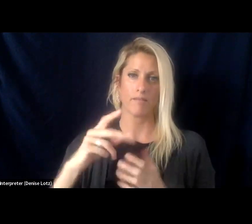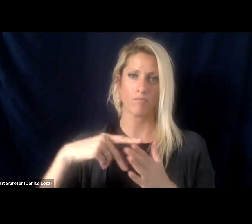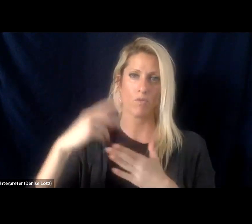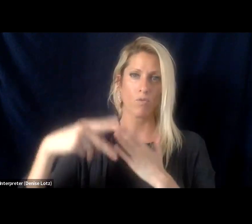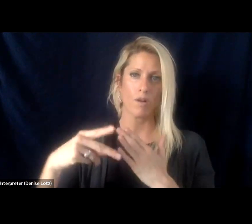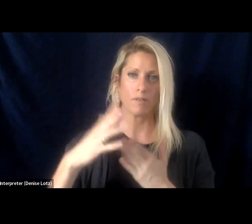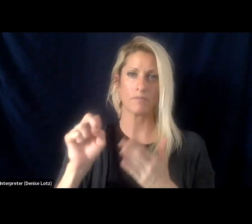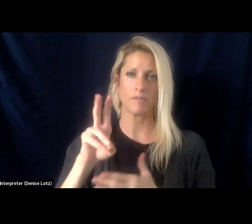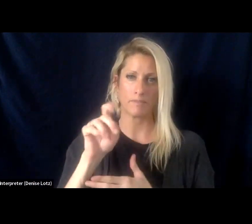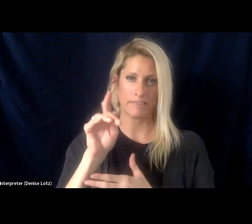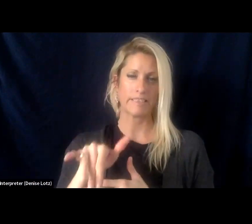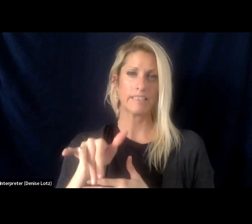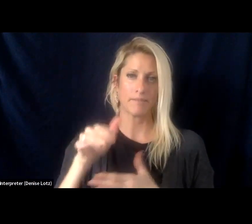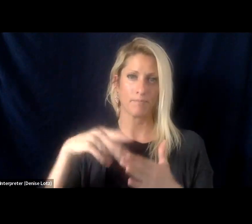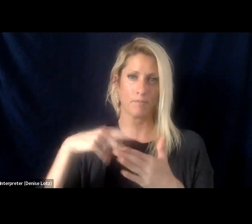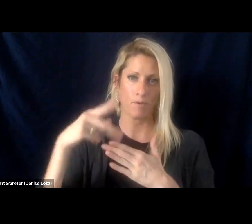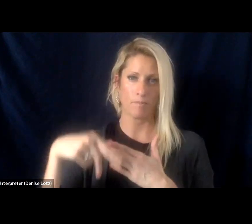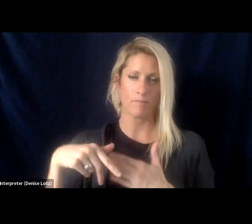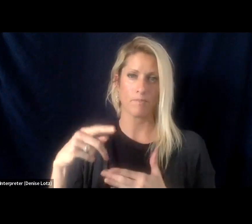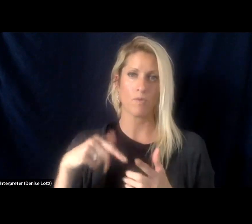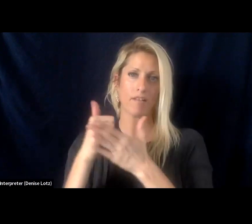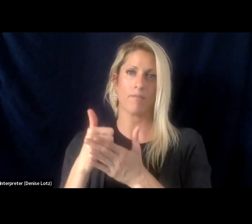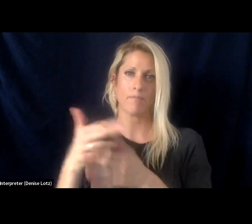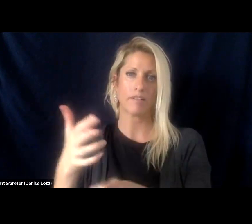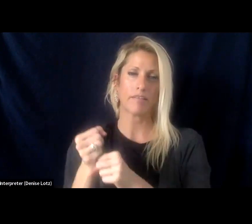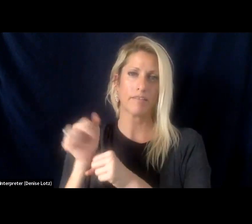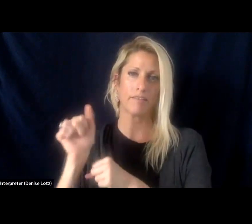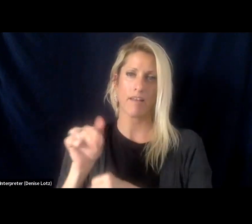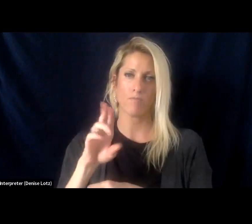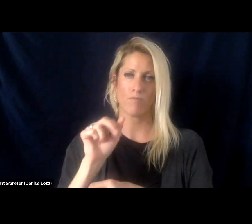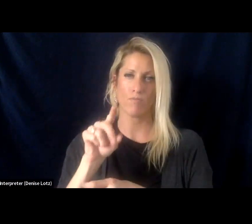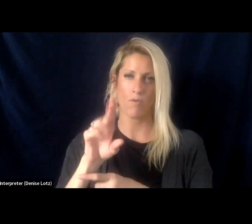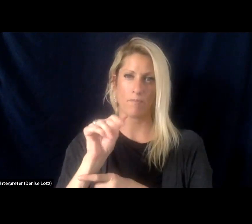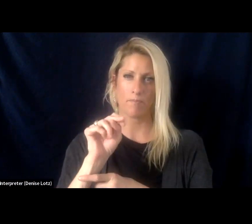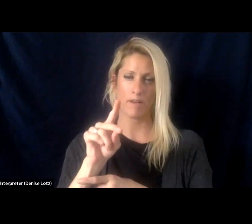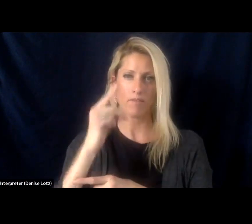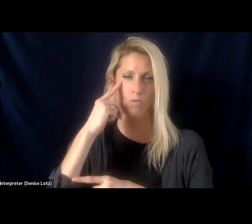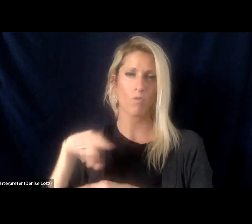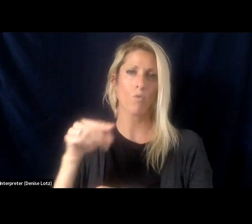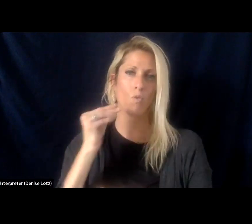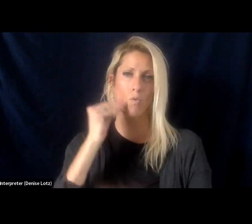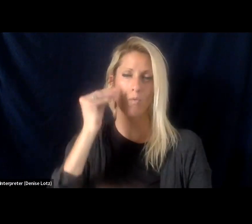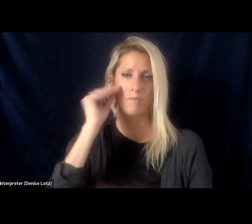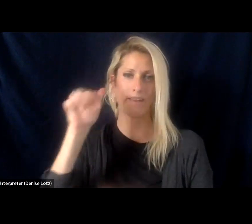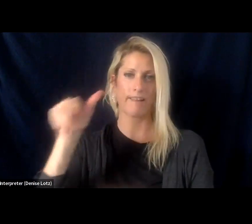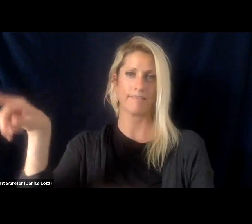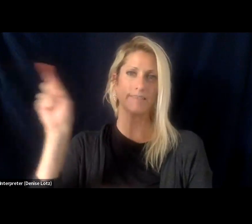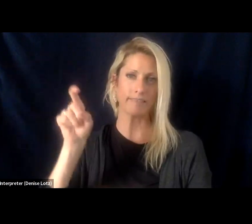that are out there to get that that that broadband to the homes we're were needed so a few combinations